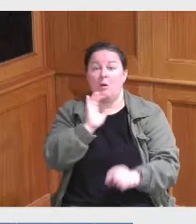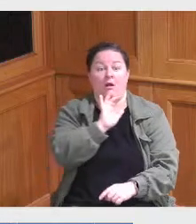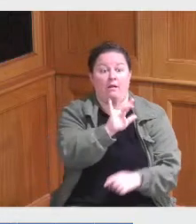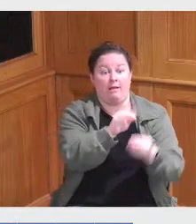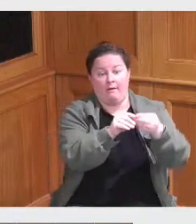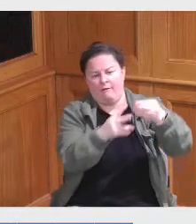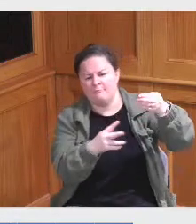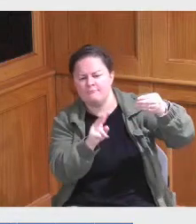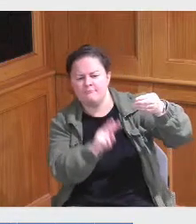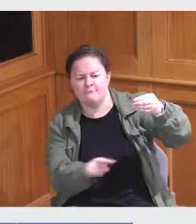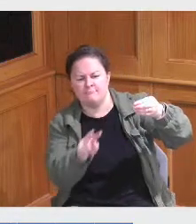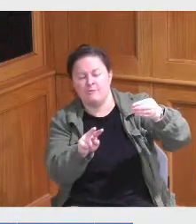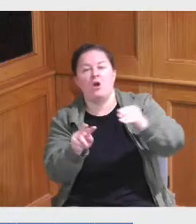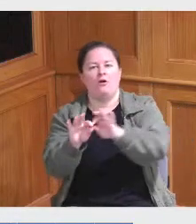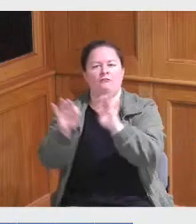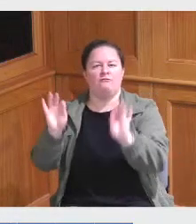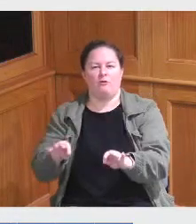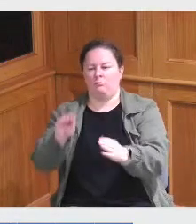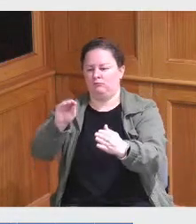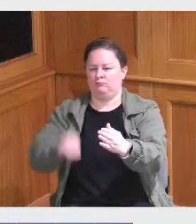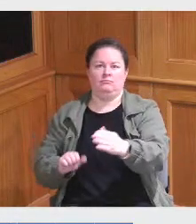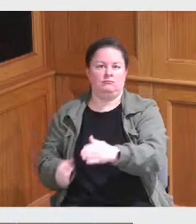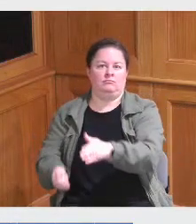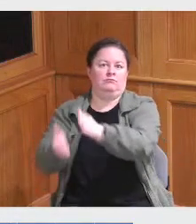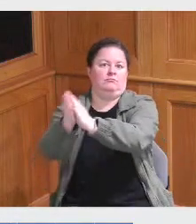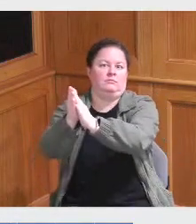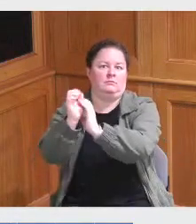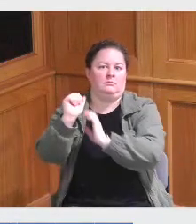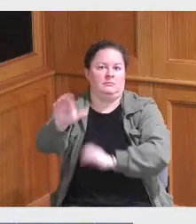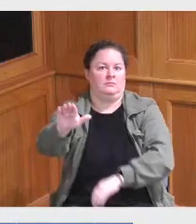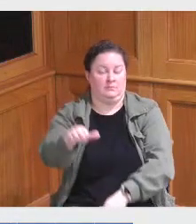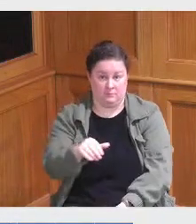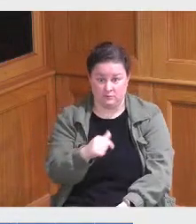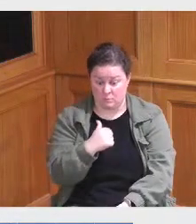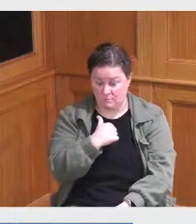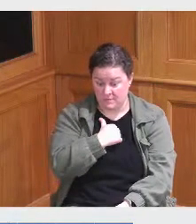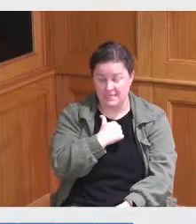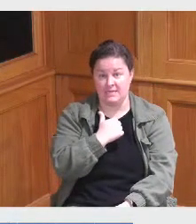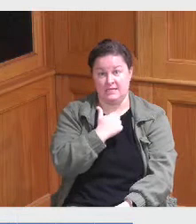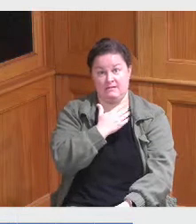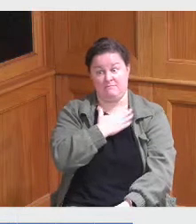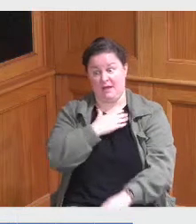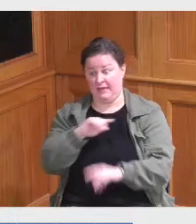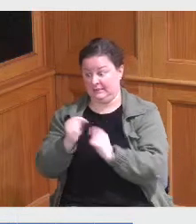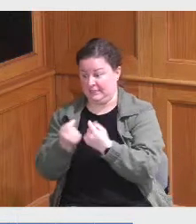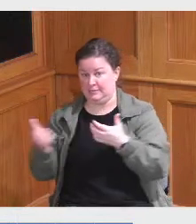then there's a form that you fill out to request and then myself and my team we will look at the